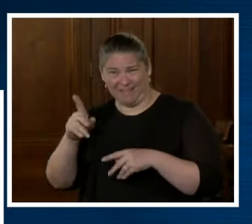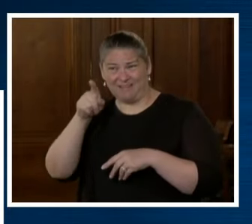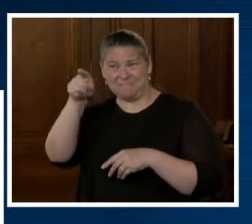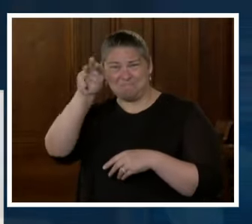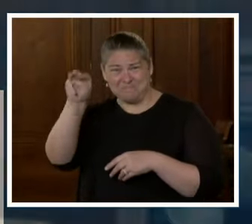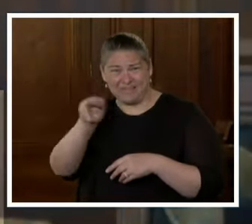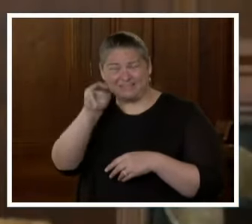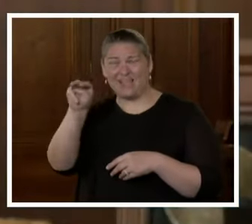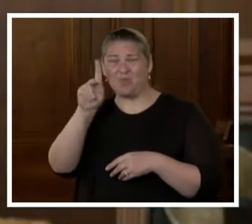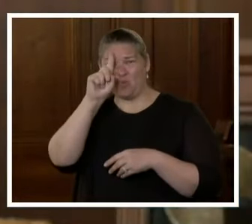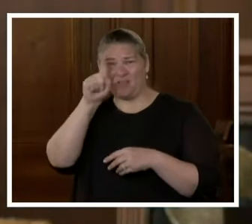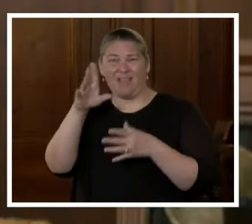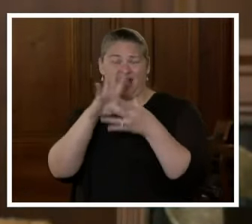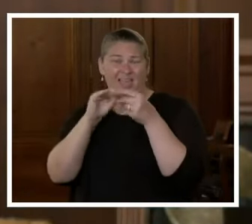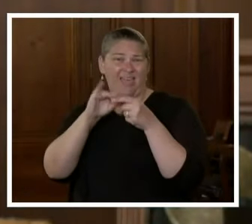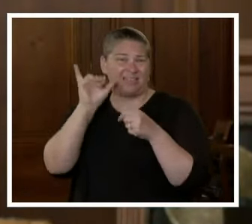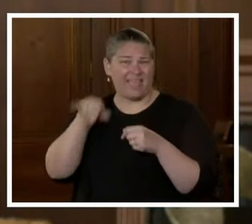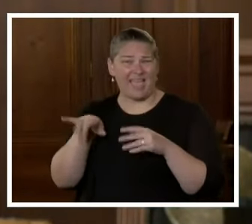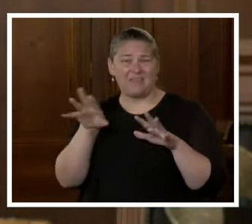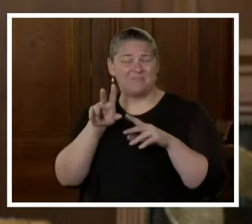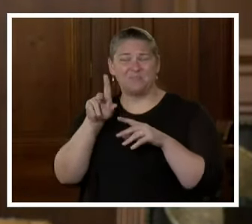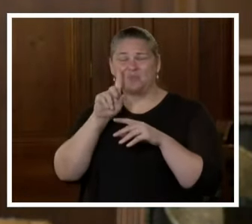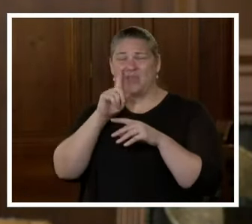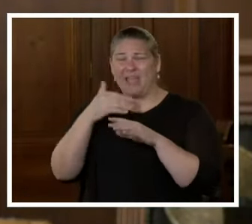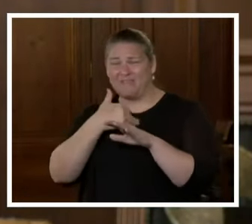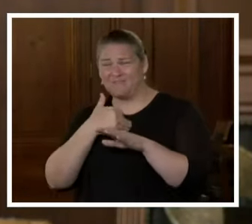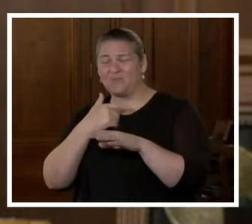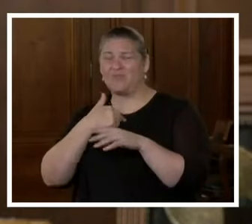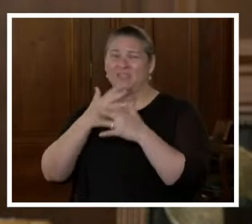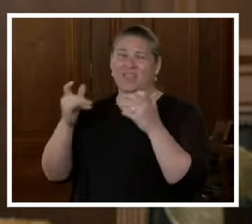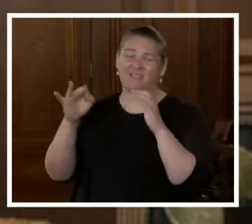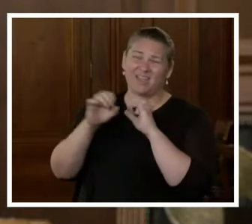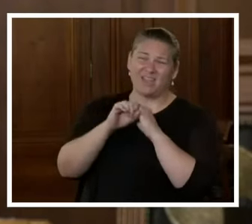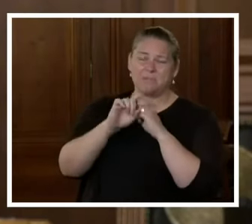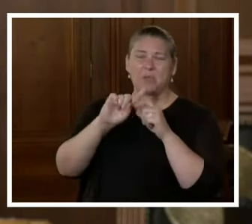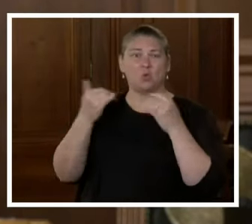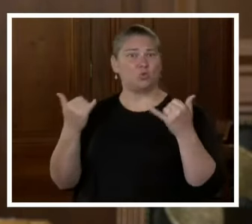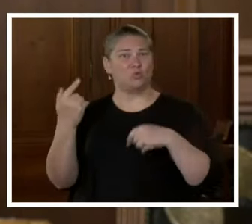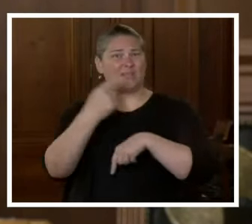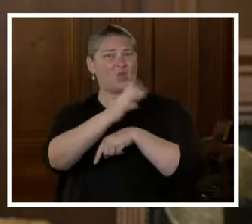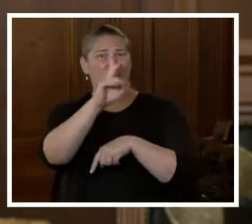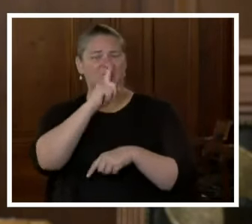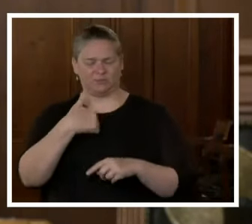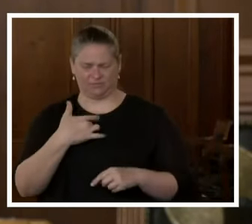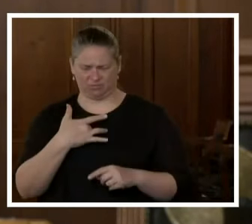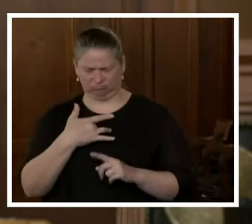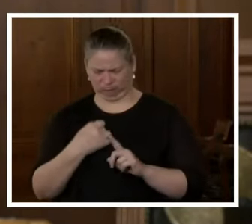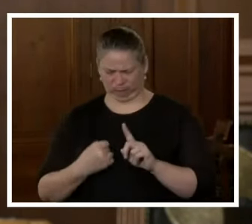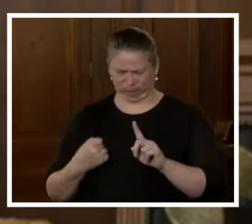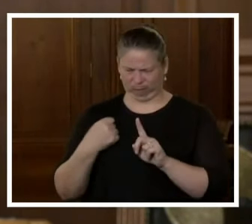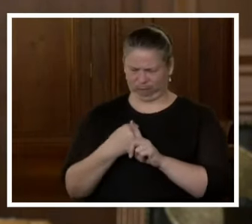THAT ARE COMING OUT WERE SPECIFICALLY SUGGESTED OR SUPPORTED BY THE HIGHWAYS.